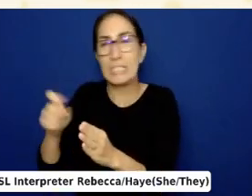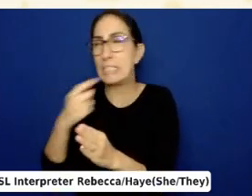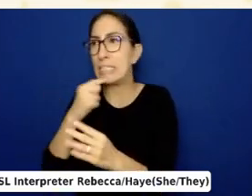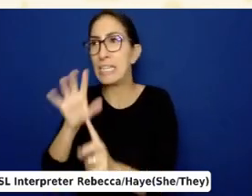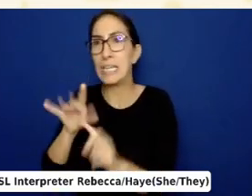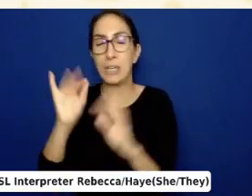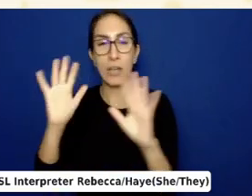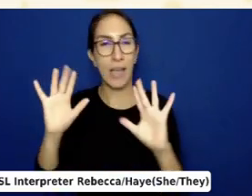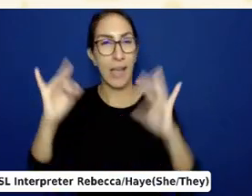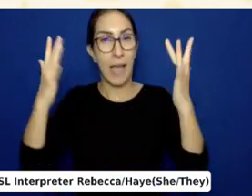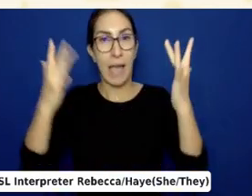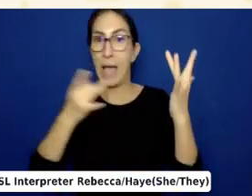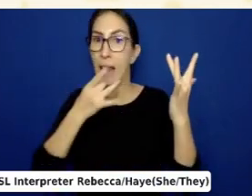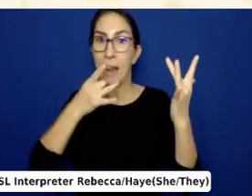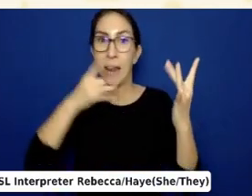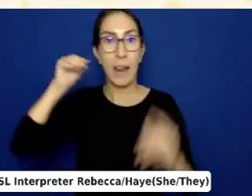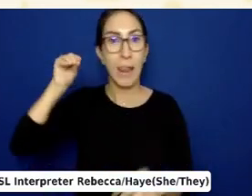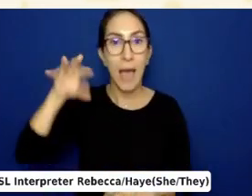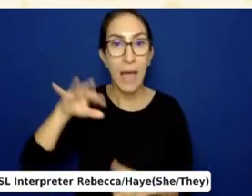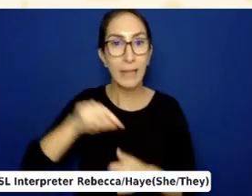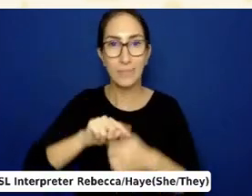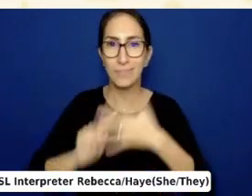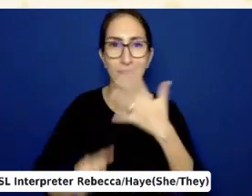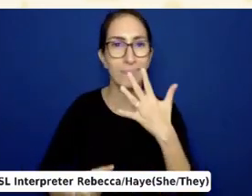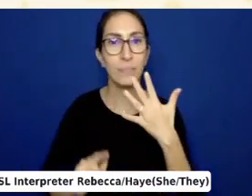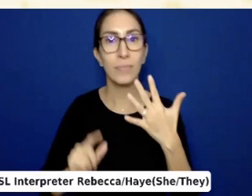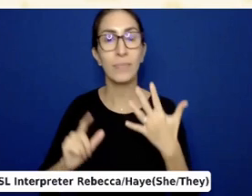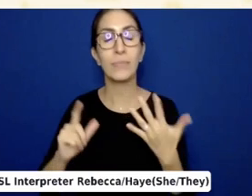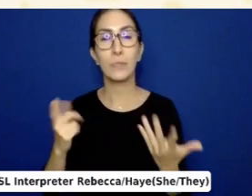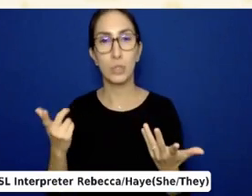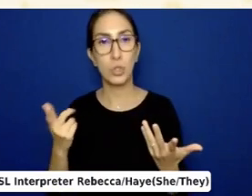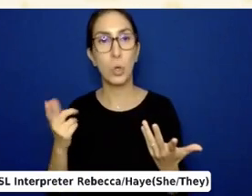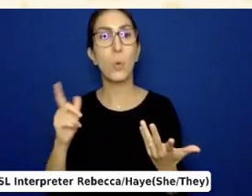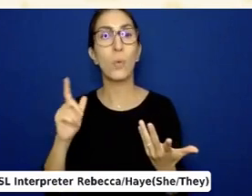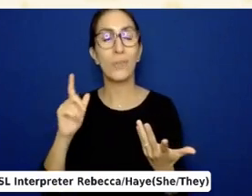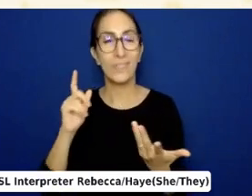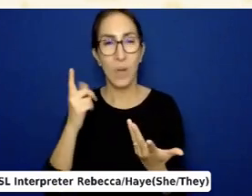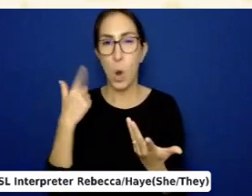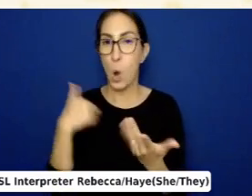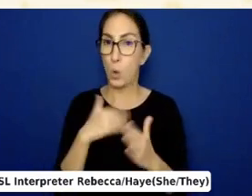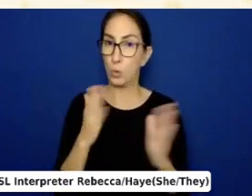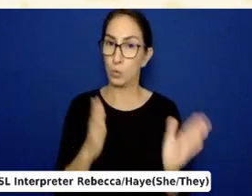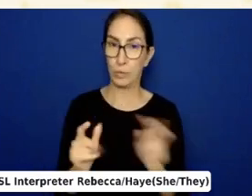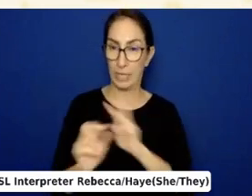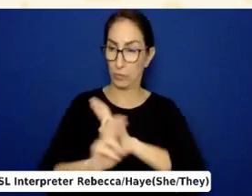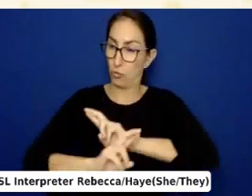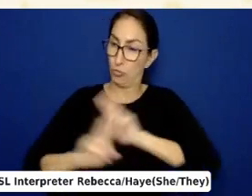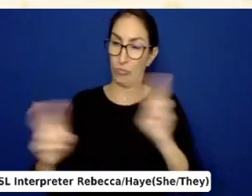better for them to . So are we prepared to create our visualizations in dark mode?